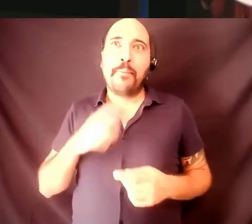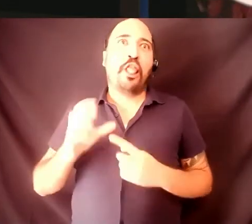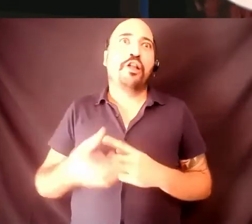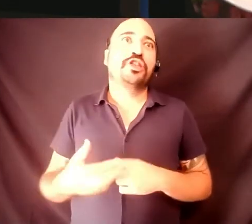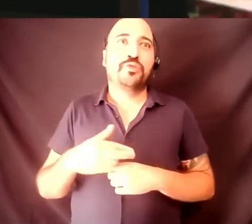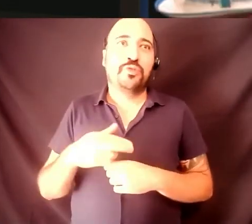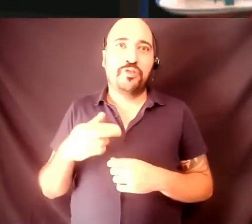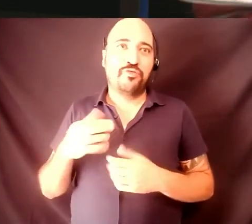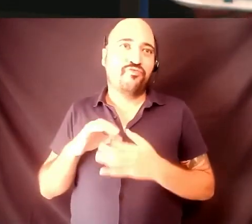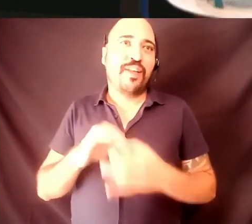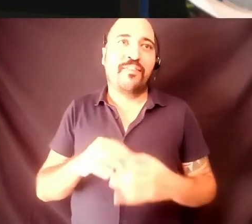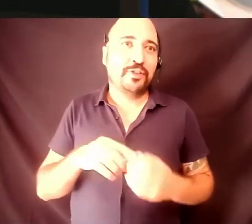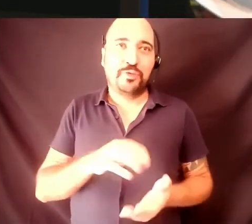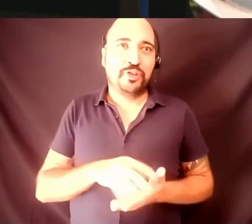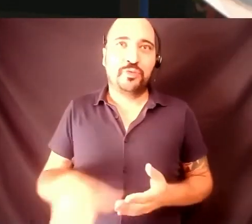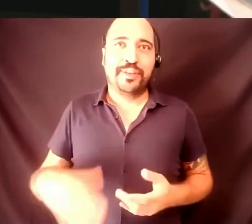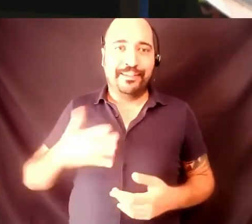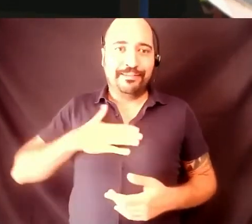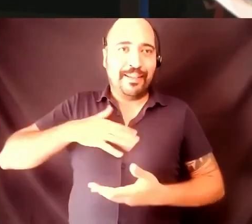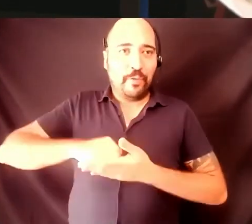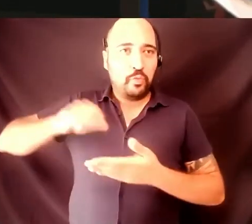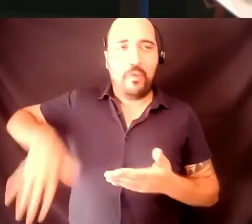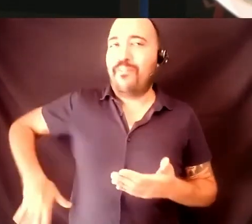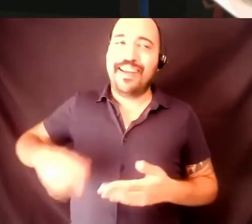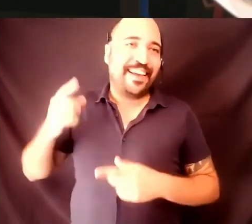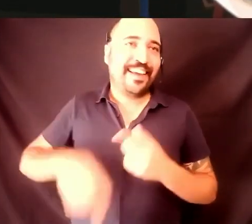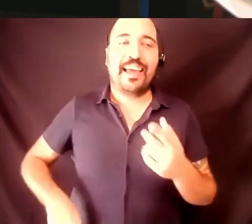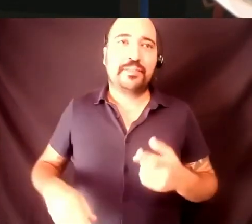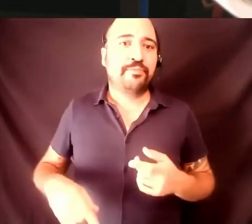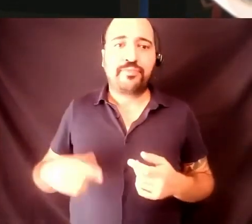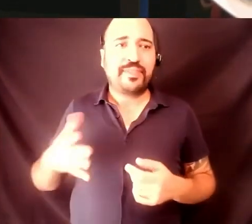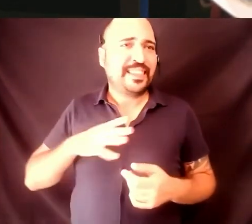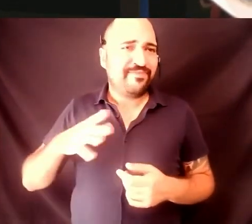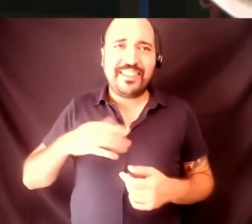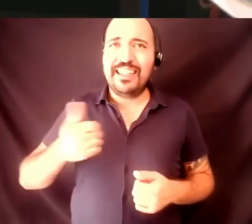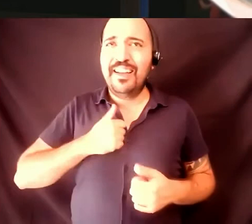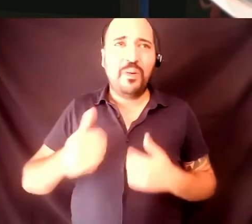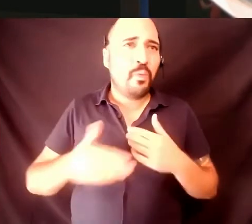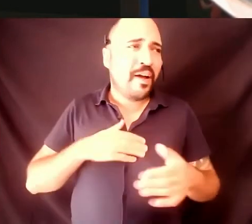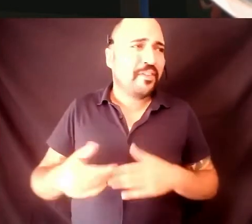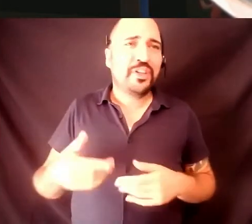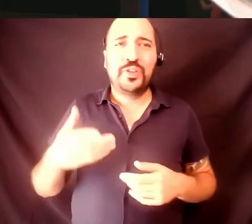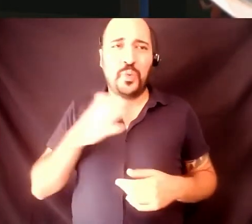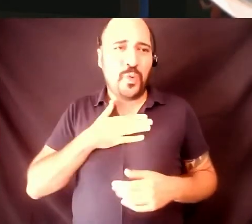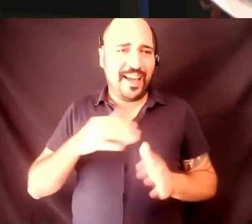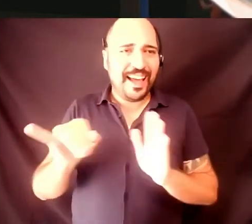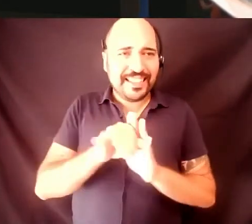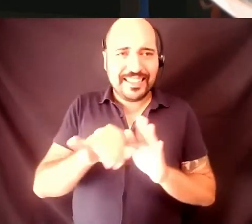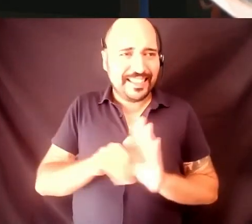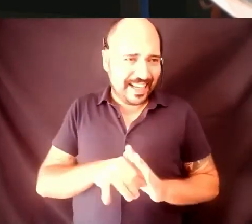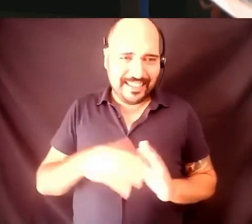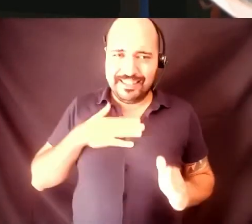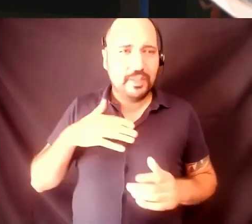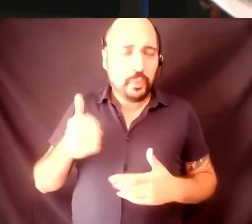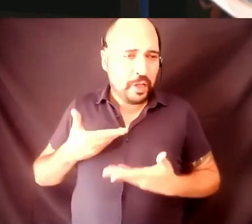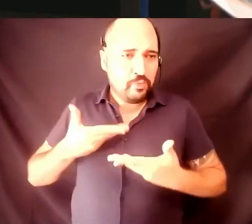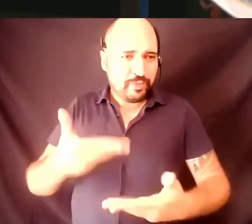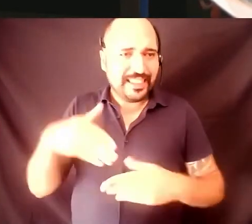and remove yourself. It's okay for whoever you are, whatever you identify as, to bring that true self into that space. And create opportunities to have that reflect in the